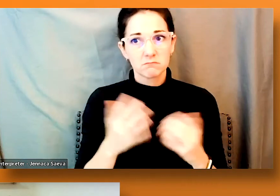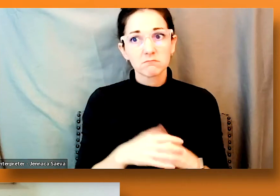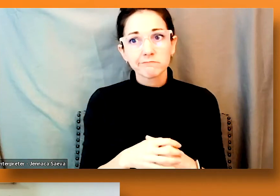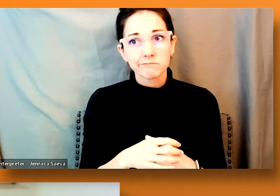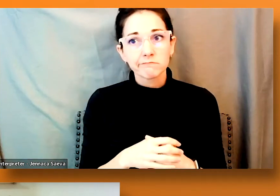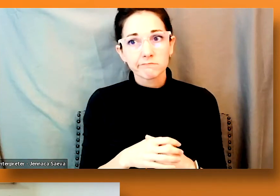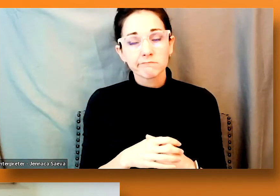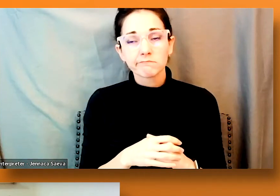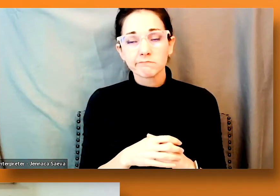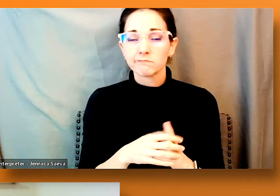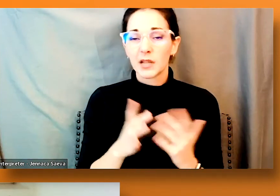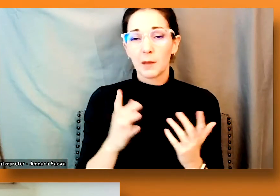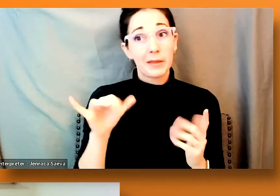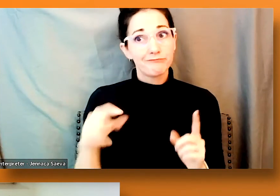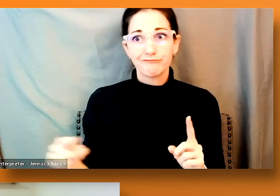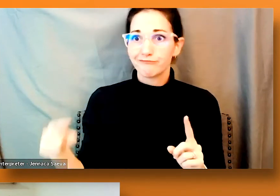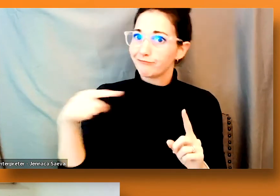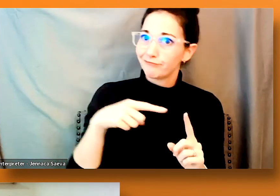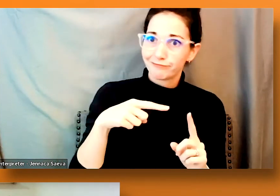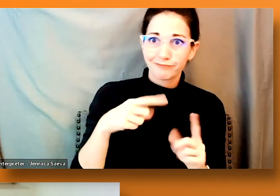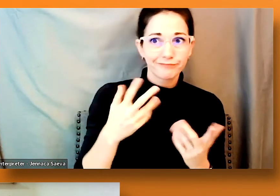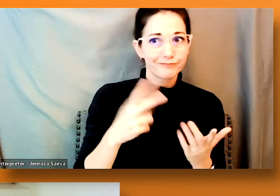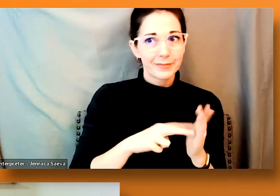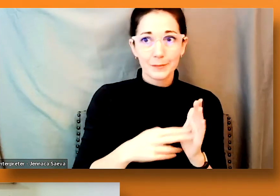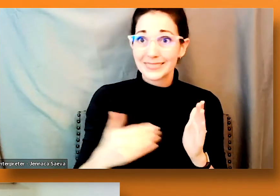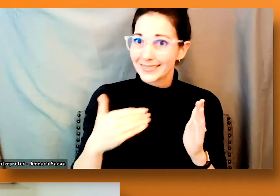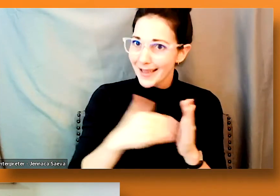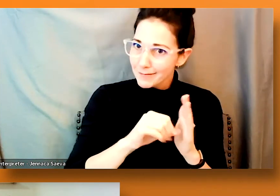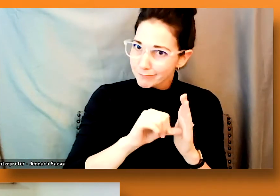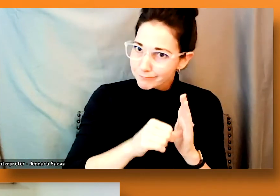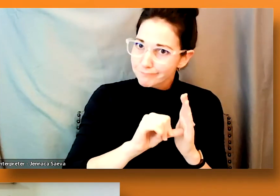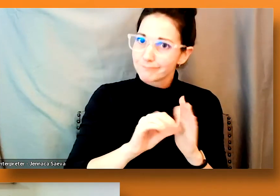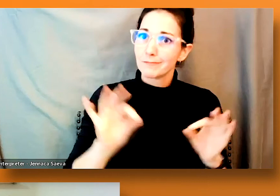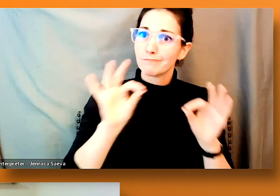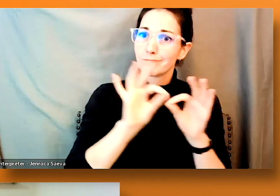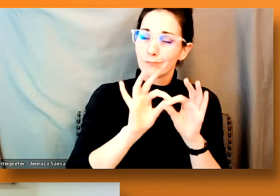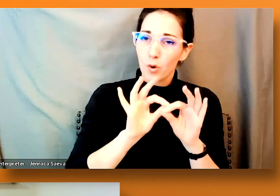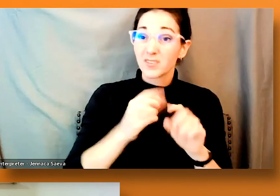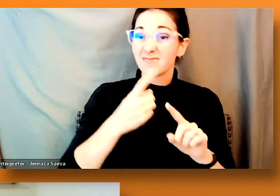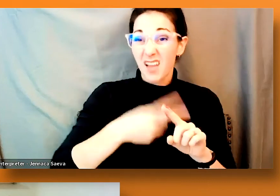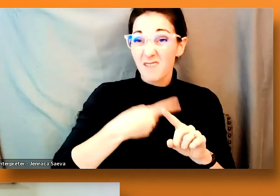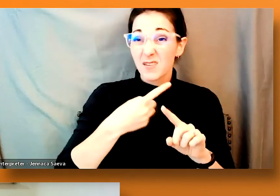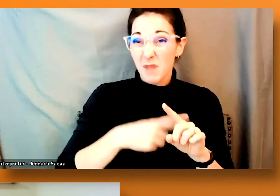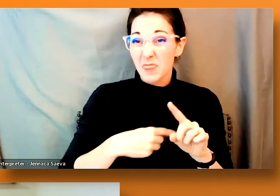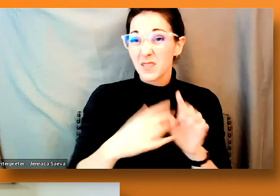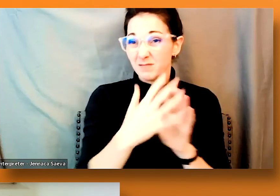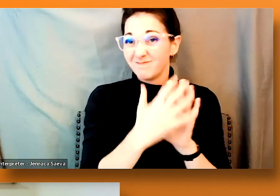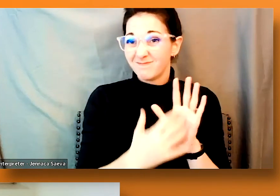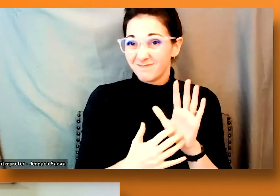So that just goes, again, back to the importance of the PIs reviewing their monthly statements